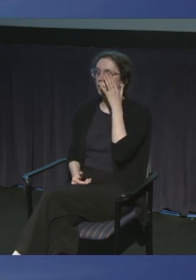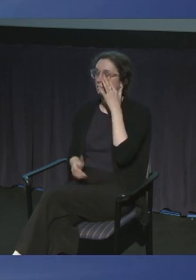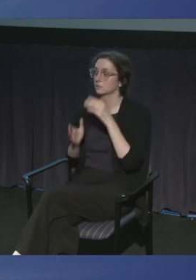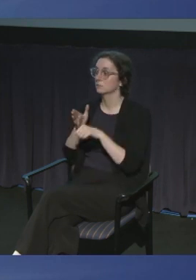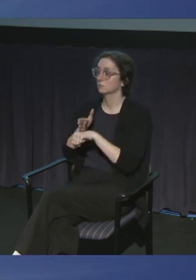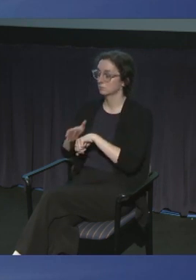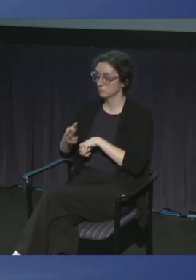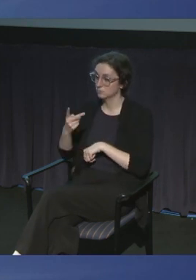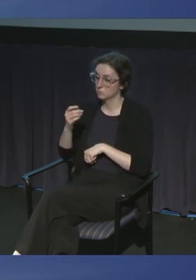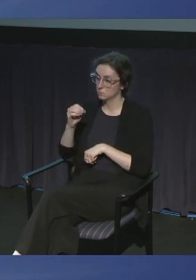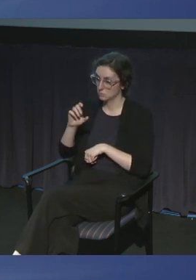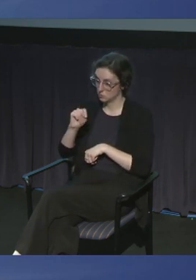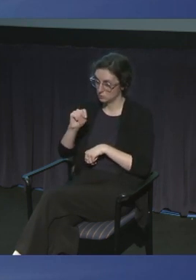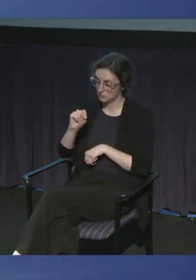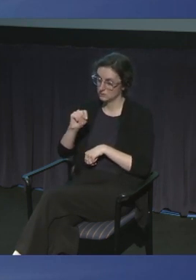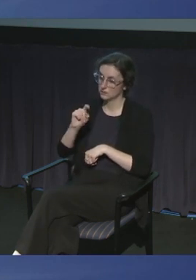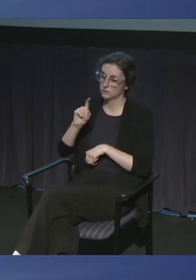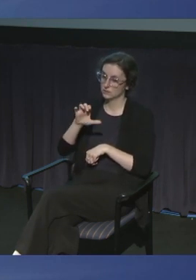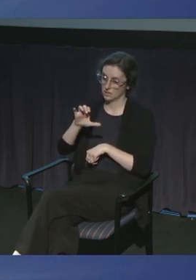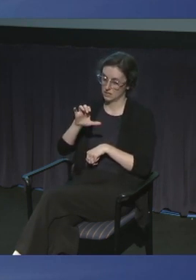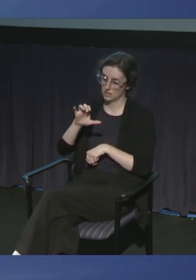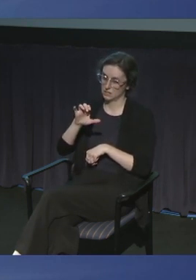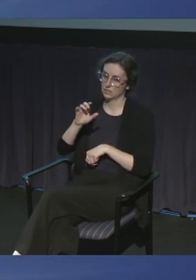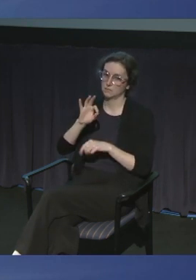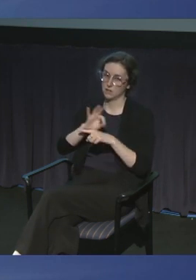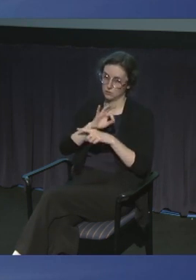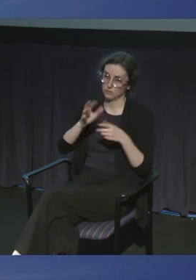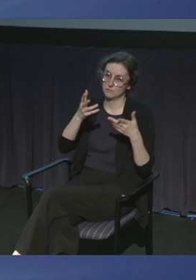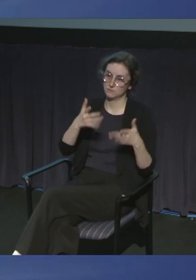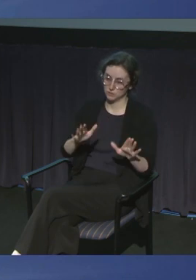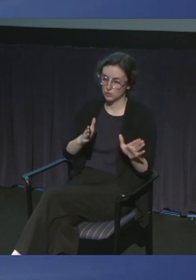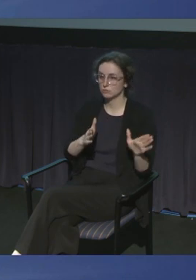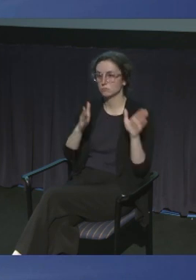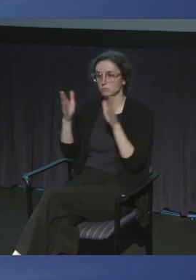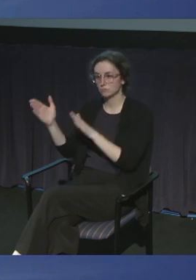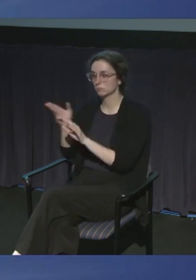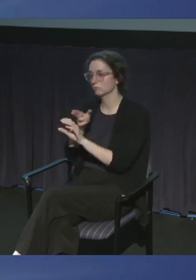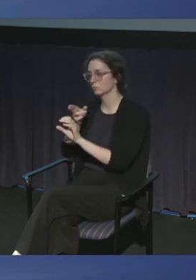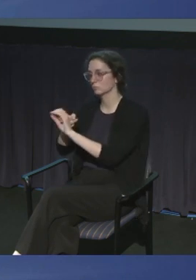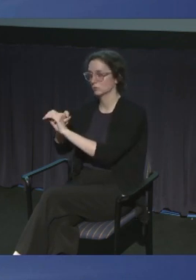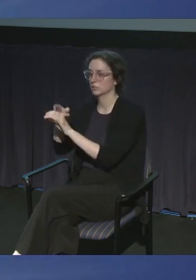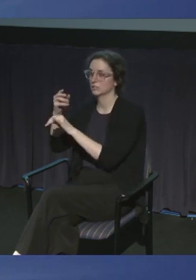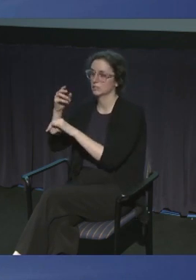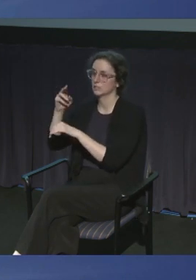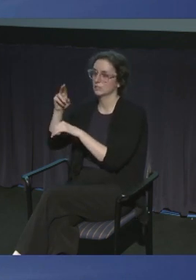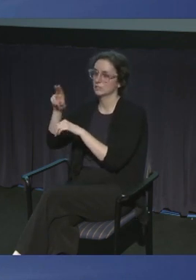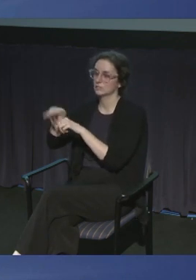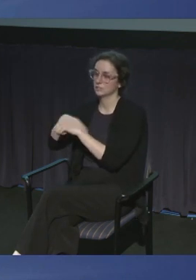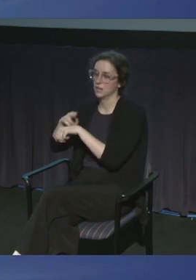SO AFTER HIS POSTDOCTORAL FELLOWSHIP, HE MOVED TO THE NATIONAL INSTITUTE OF ALLERGY